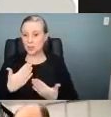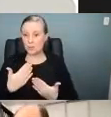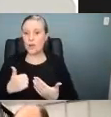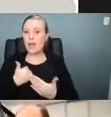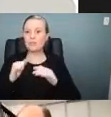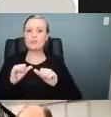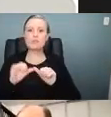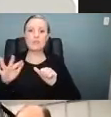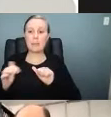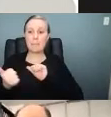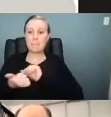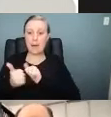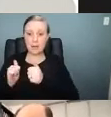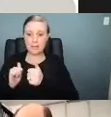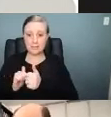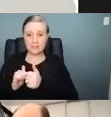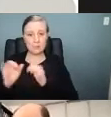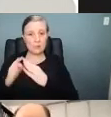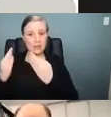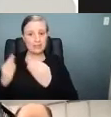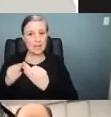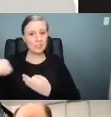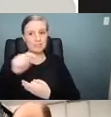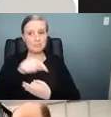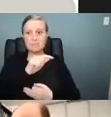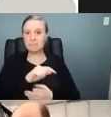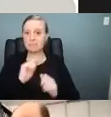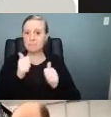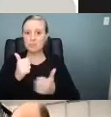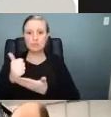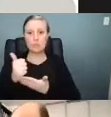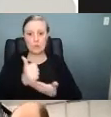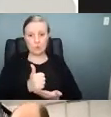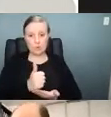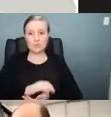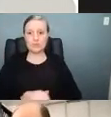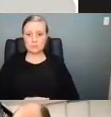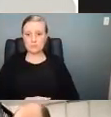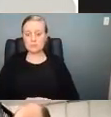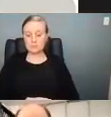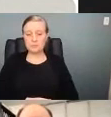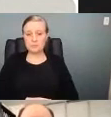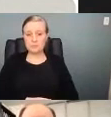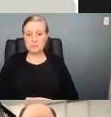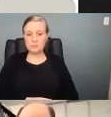all the support they've provided, which has made this research possible. I wanted to especially